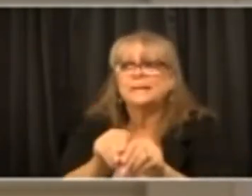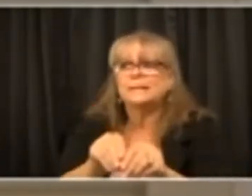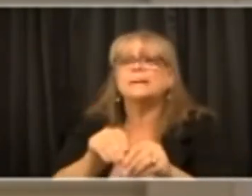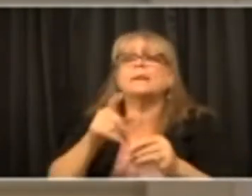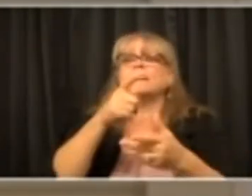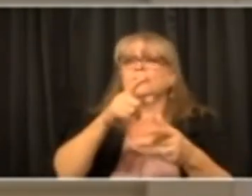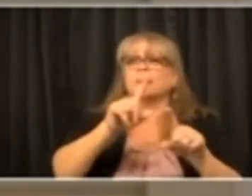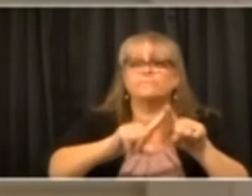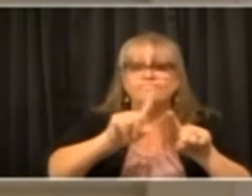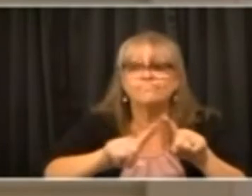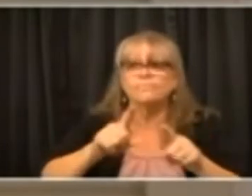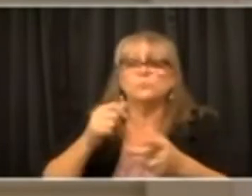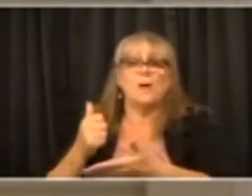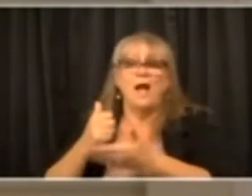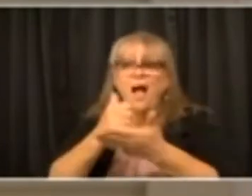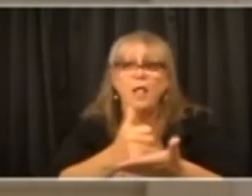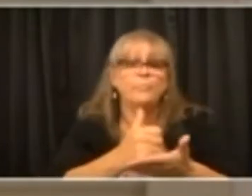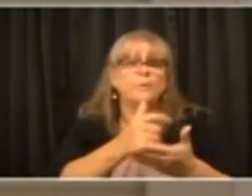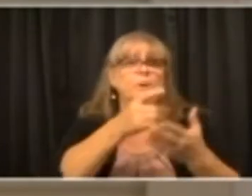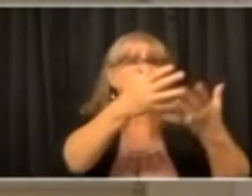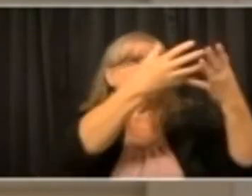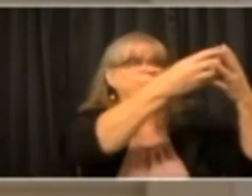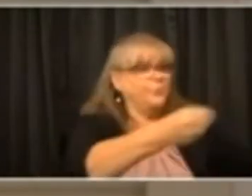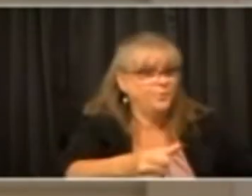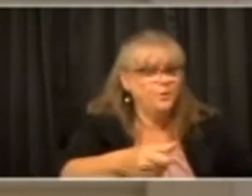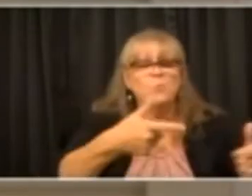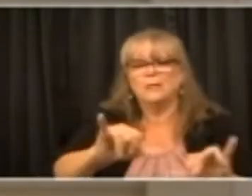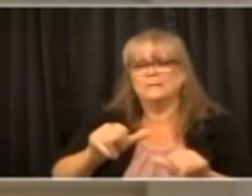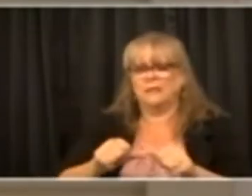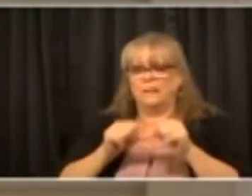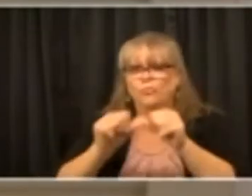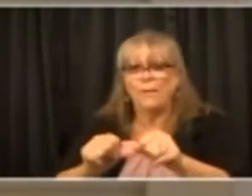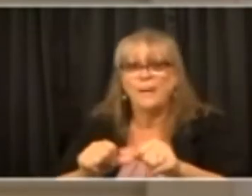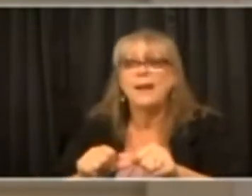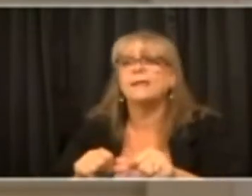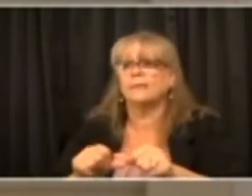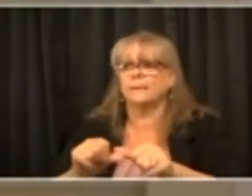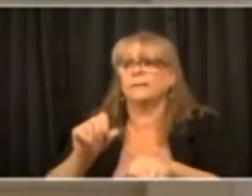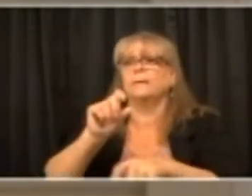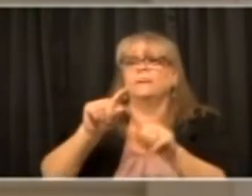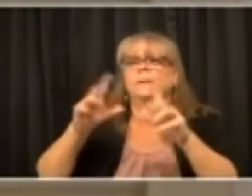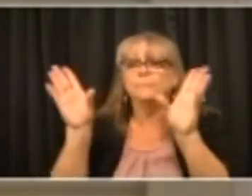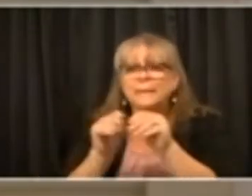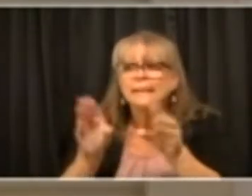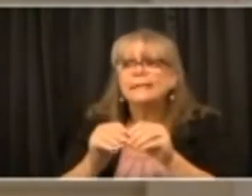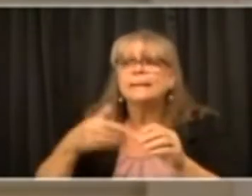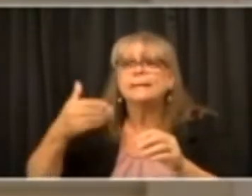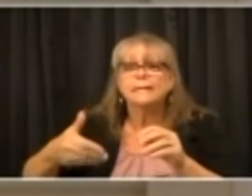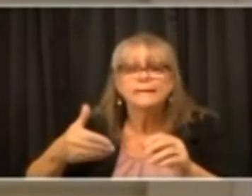includes supporting evacuations sheltering operations recovery missions historic and cultural